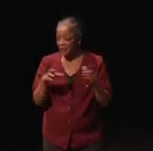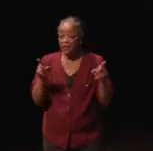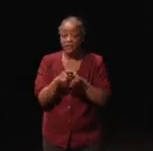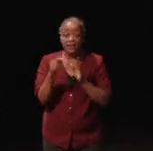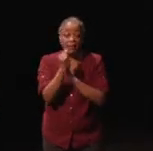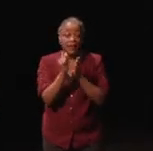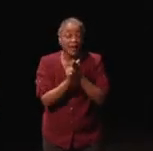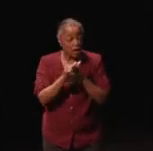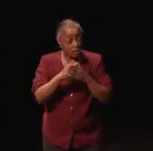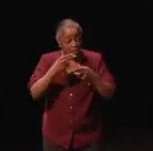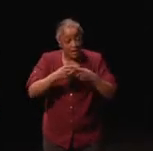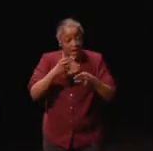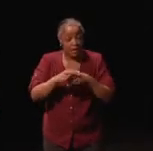@ea_ accessible on twitch,